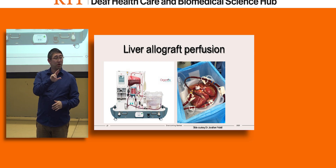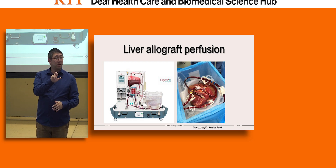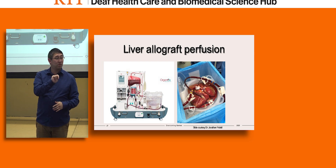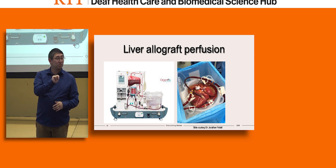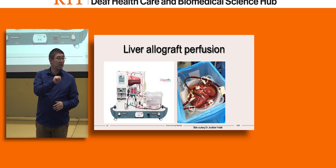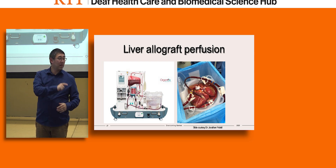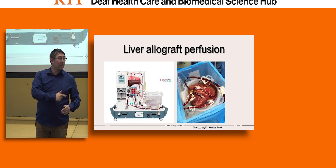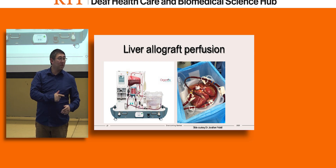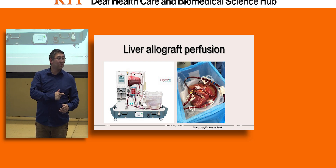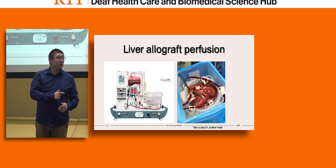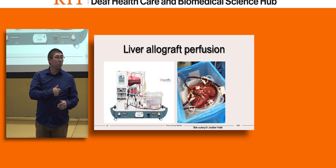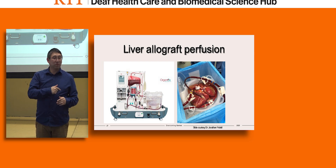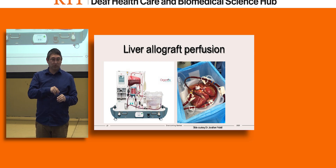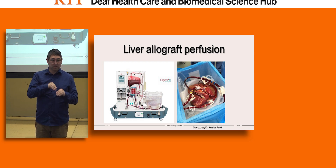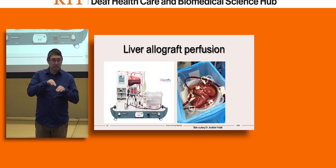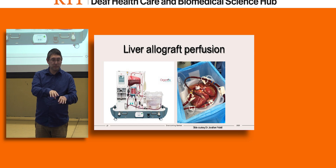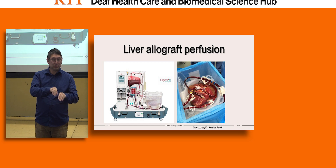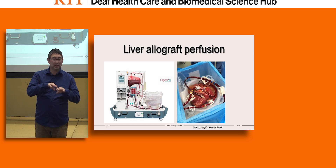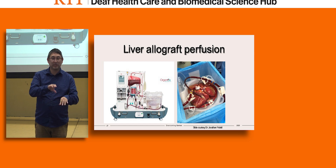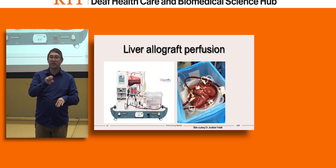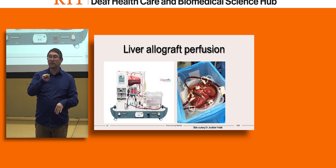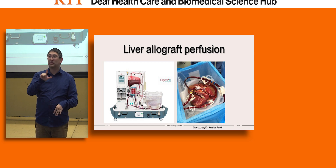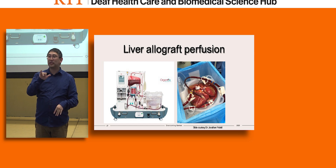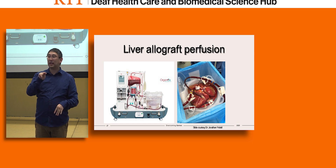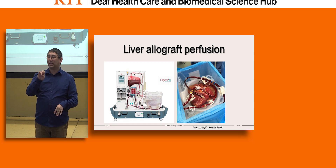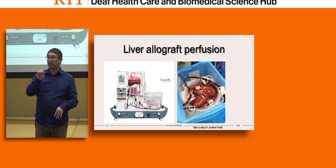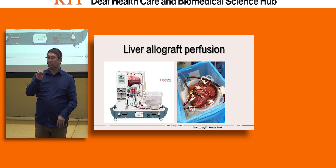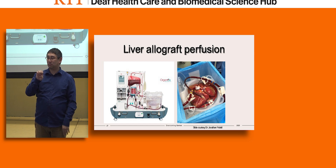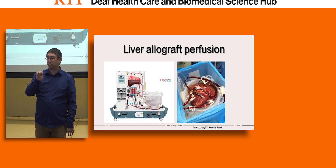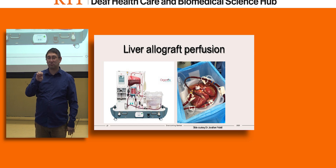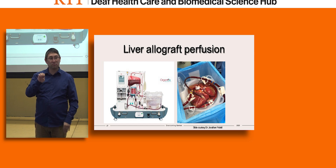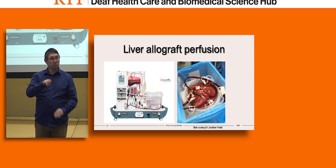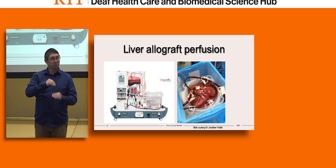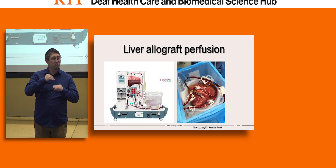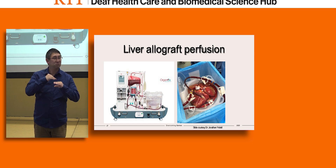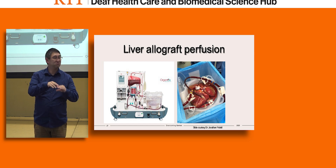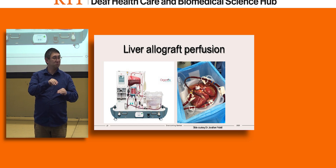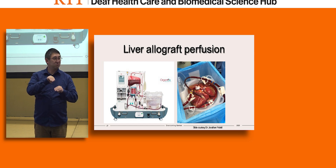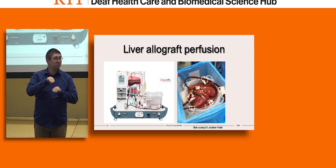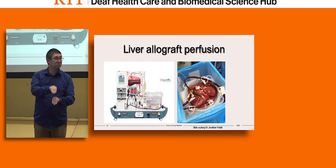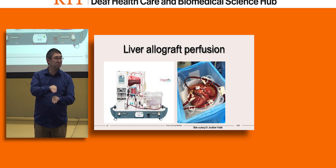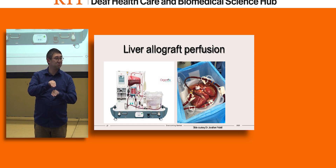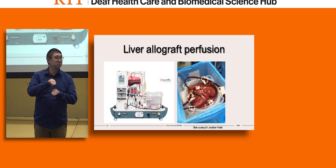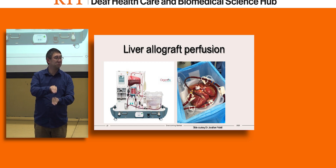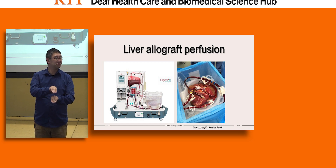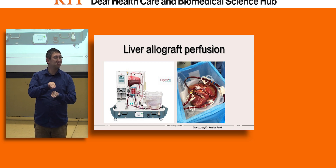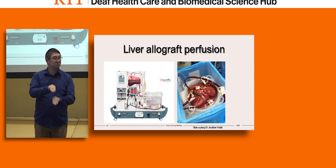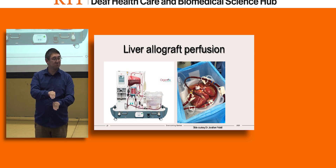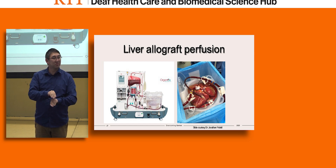a donor liver, we would just be pumping through saline-- it's actually a Wisconsin solution